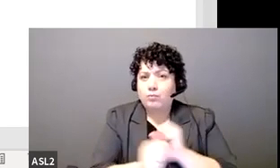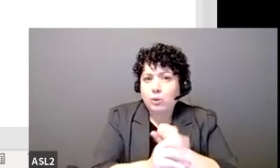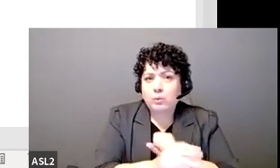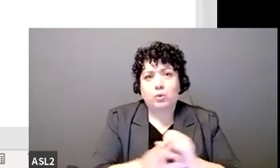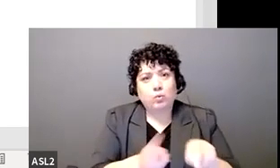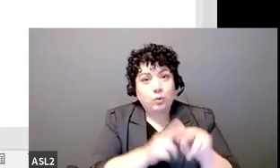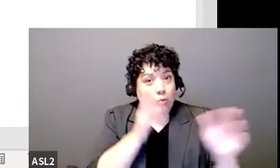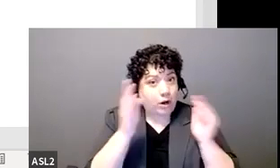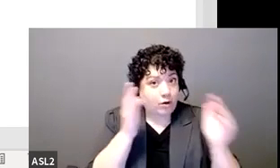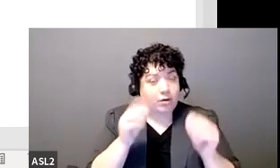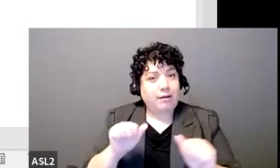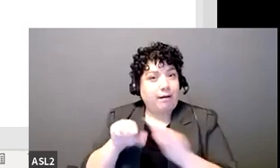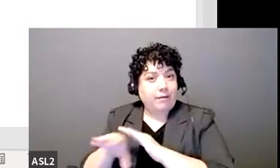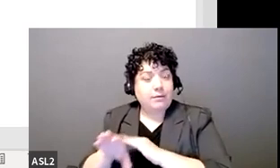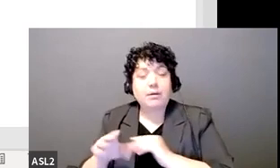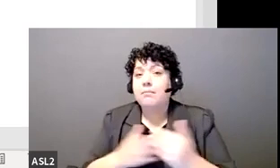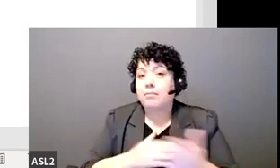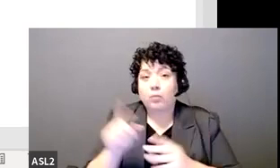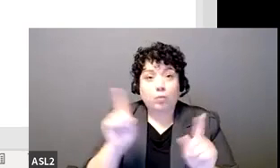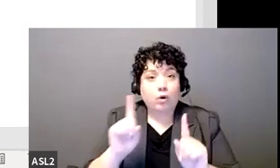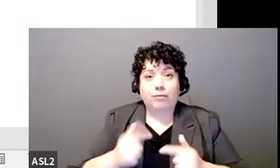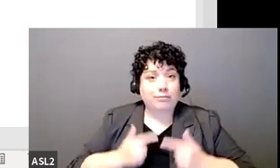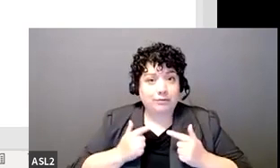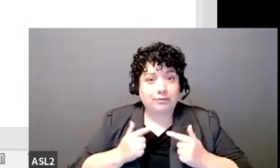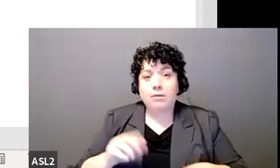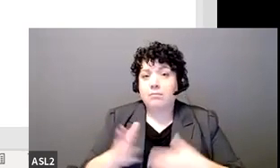regardless of their geographic location their socio-economic status race